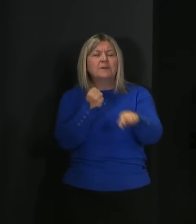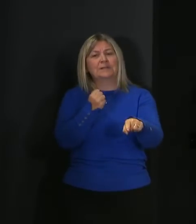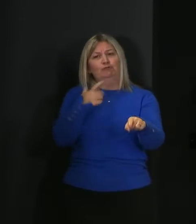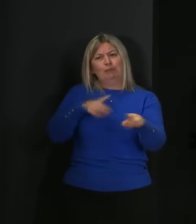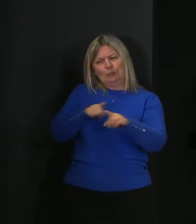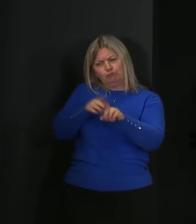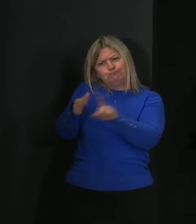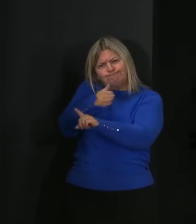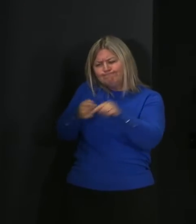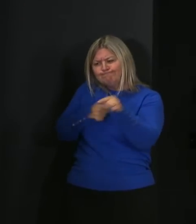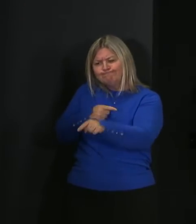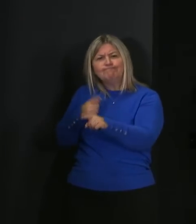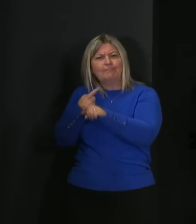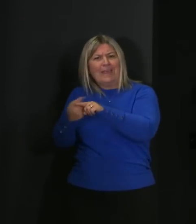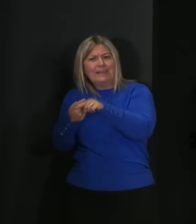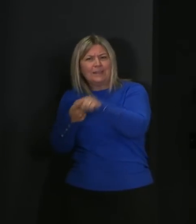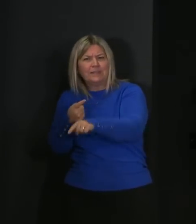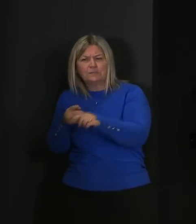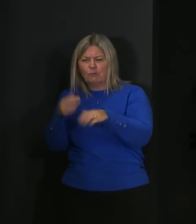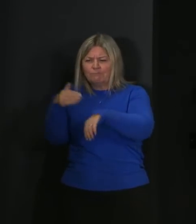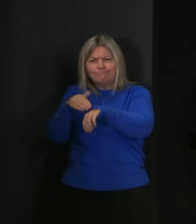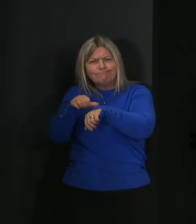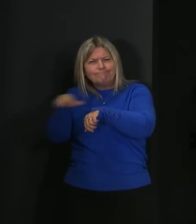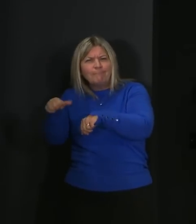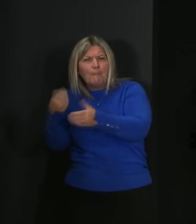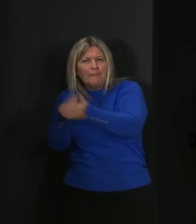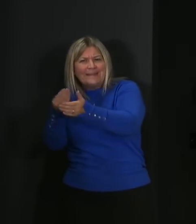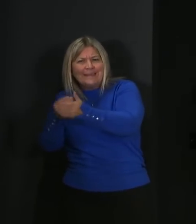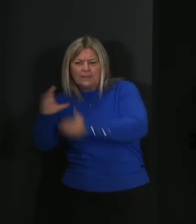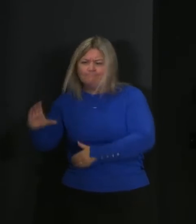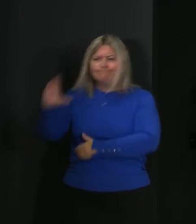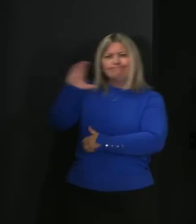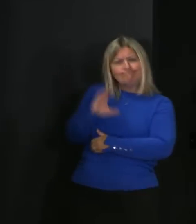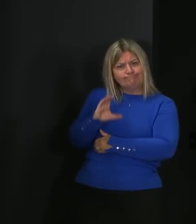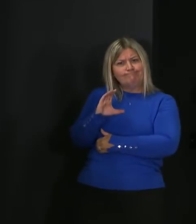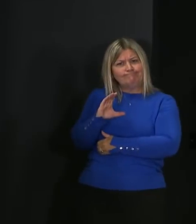scheme up and running in Scotland we have made the decision on our approach in advance of that